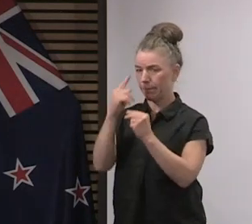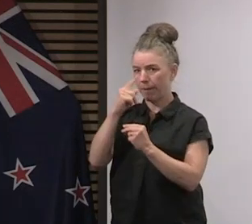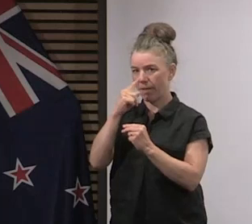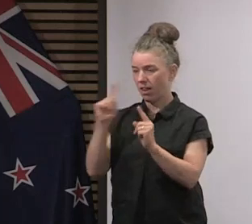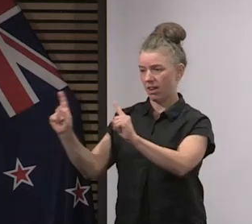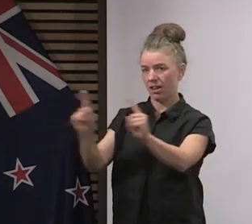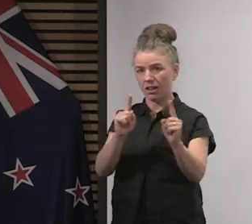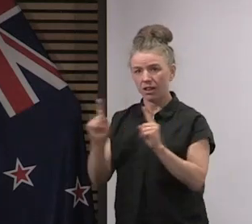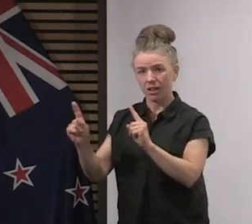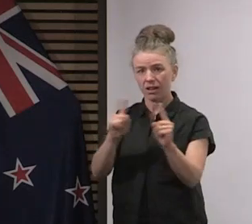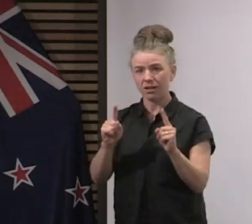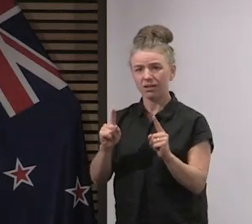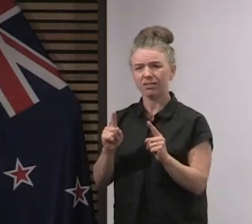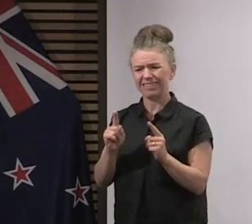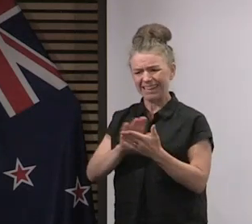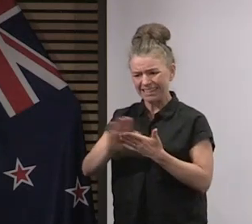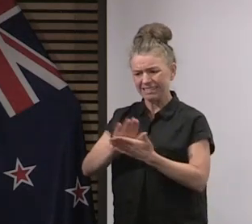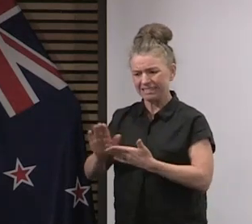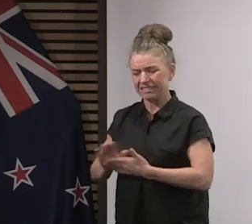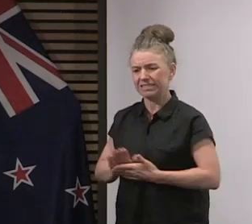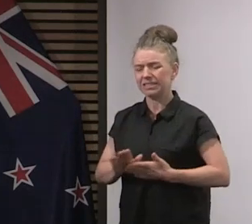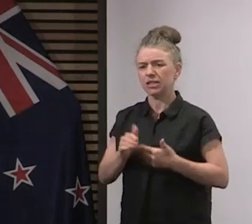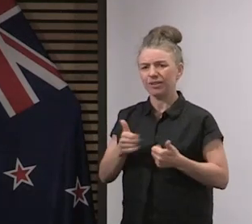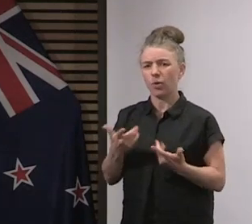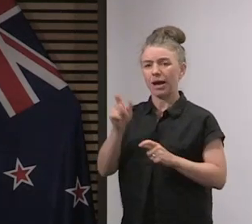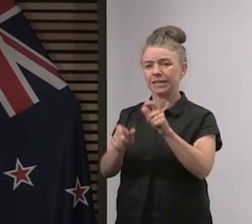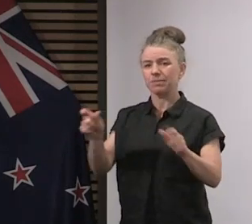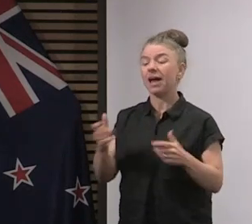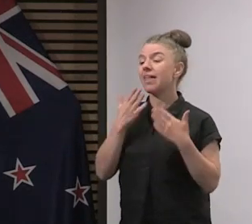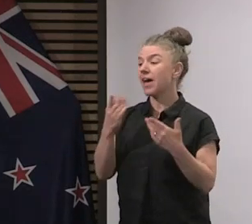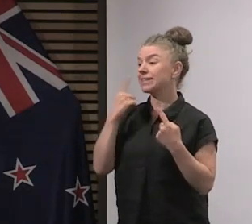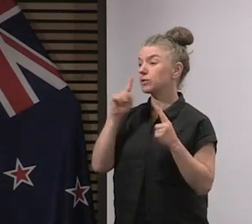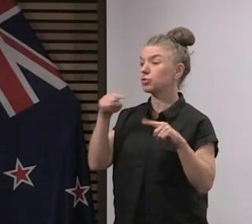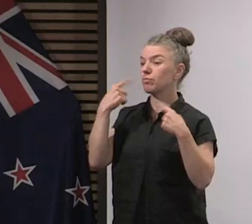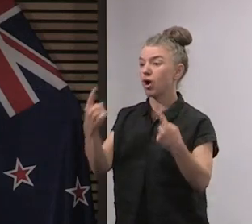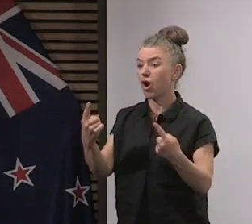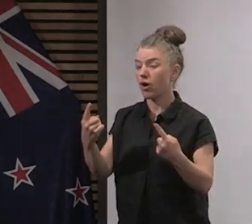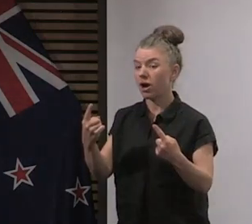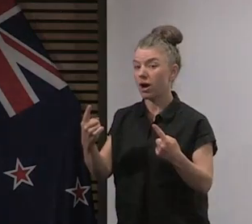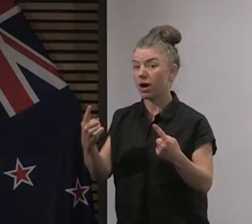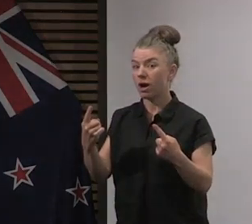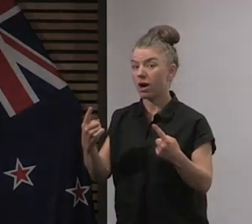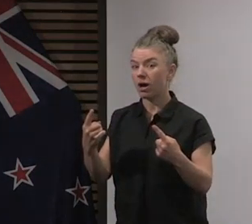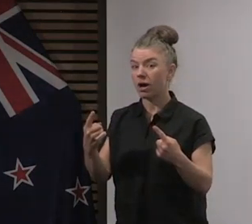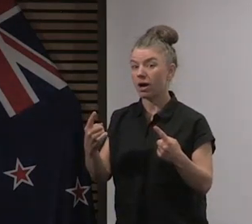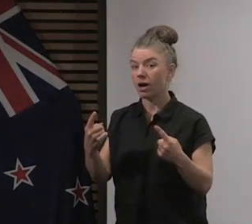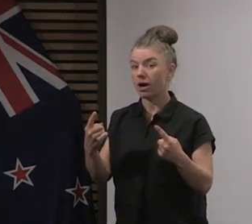expectations are around ensuring that they are keeping both their staff safe, if there is direct interaction and keeping any customers